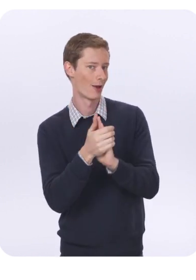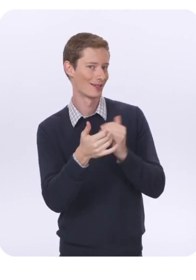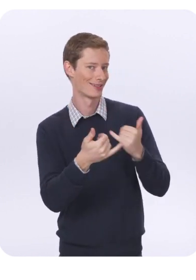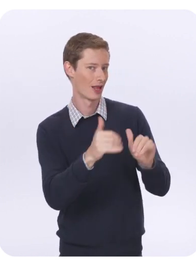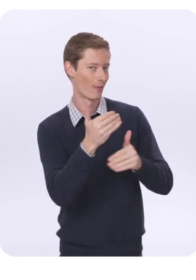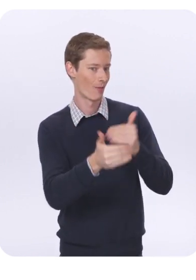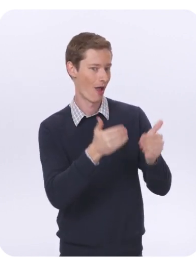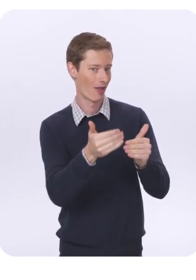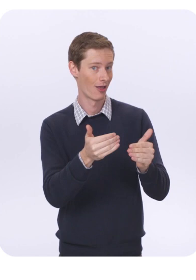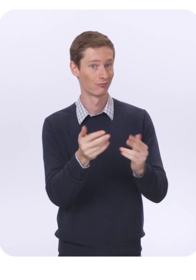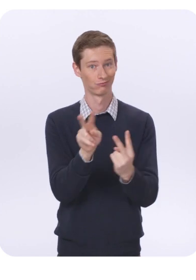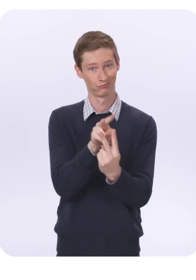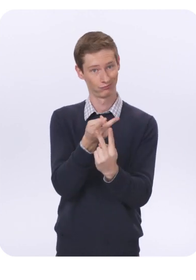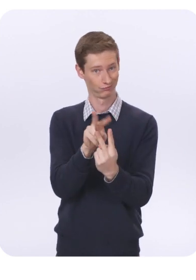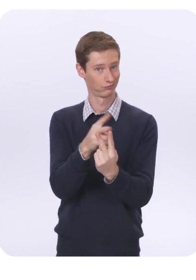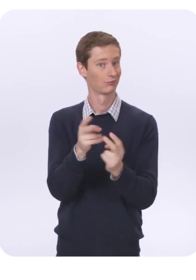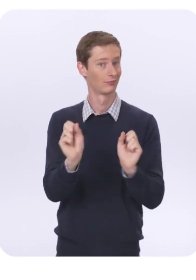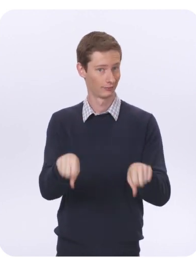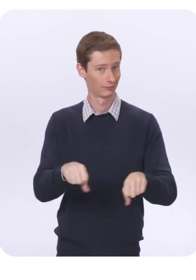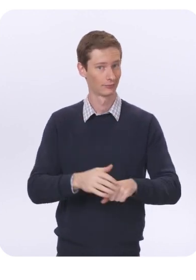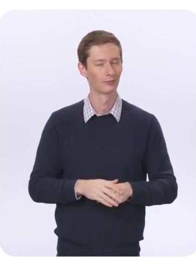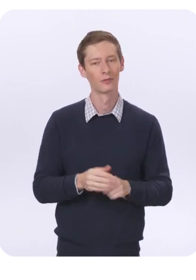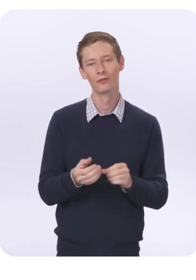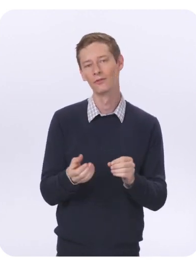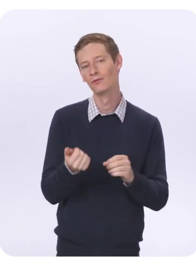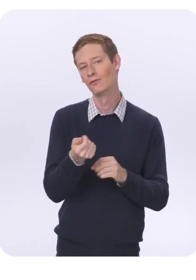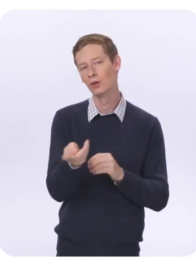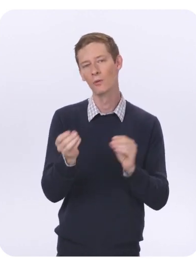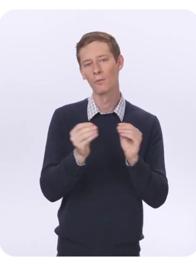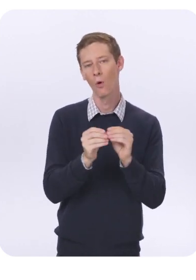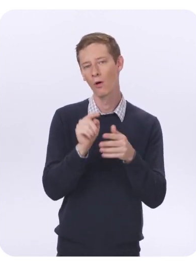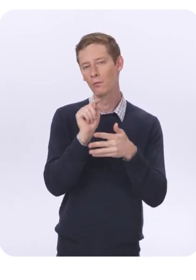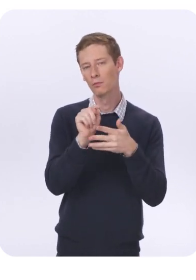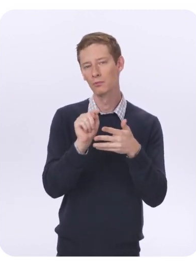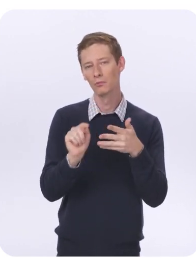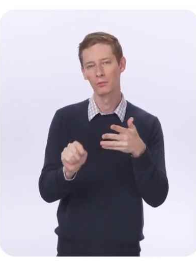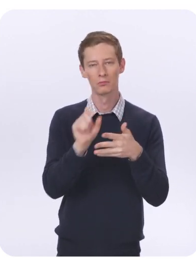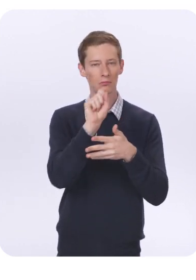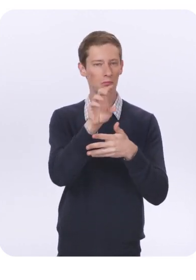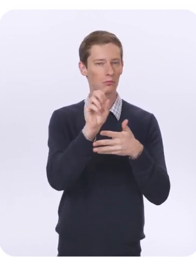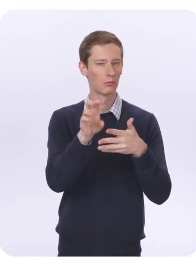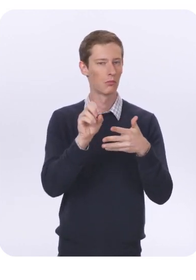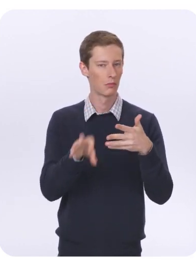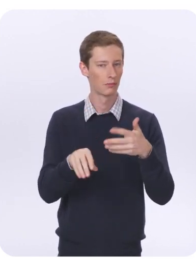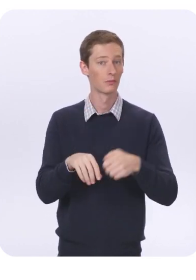A few extra highlights worth mentioning are the up 20% lower peak power consumption,